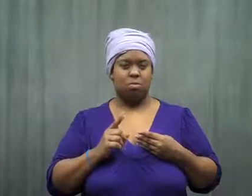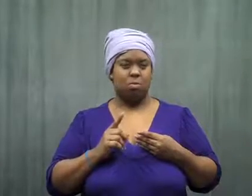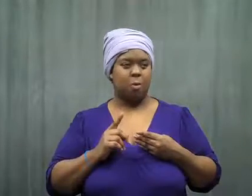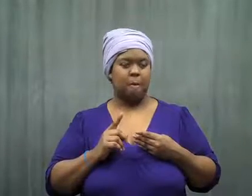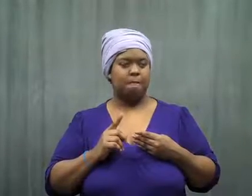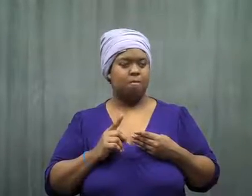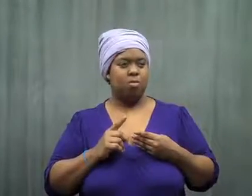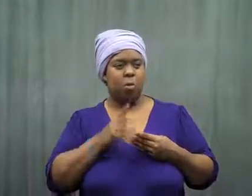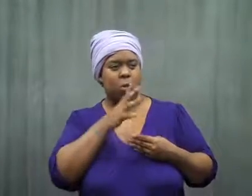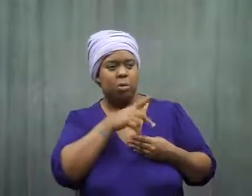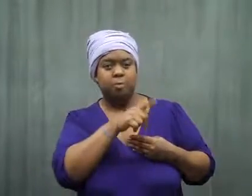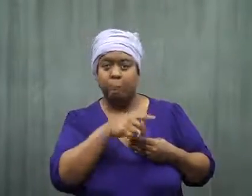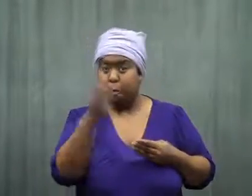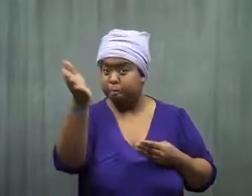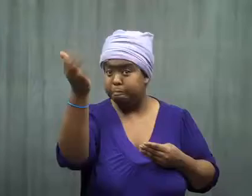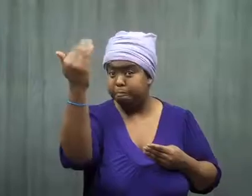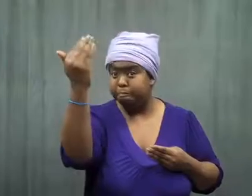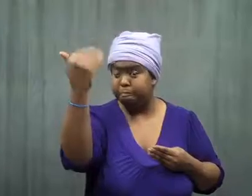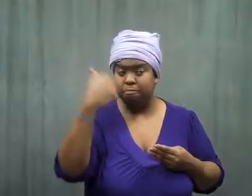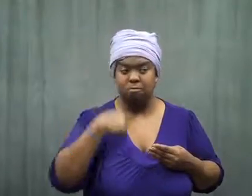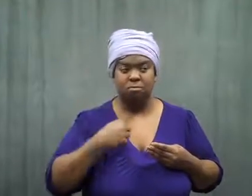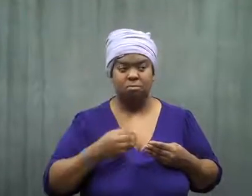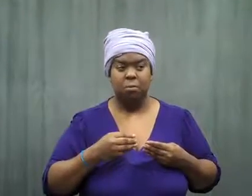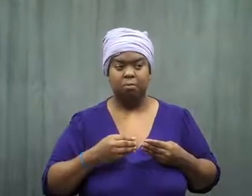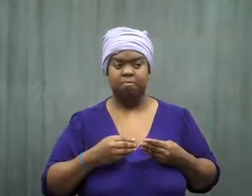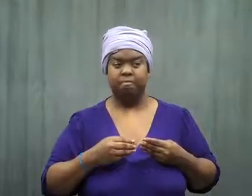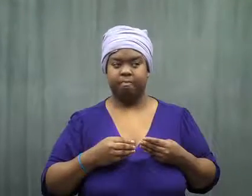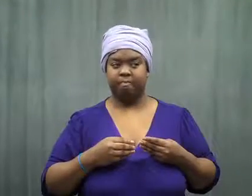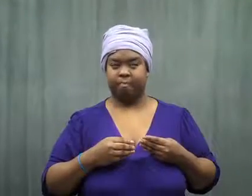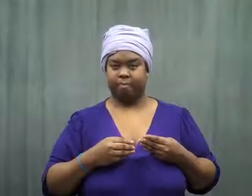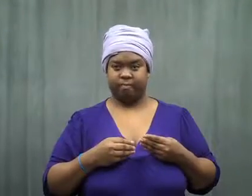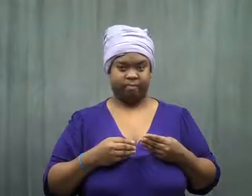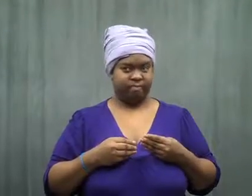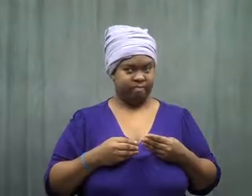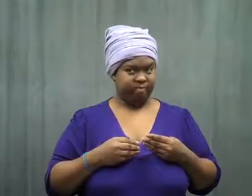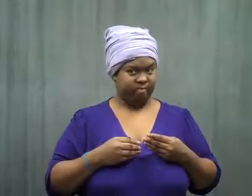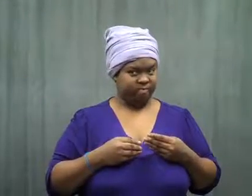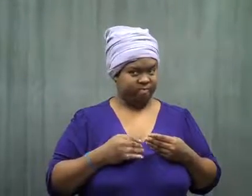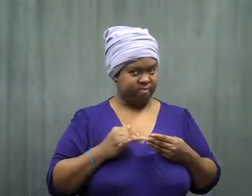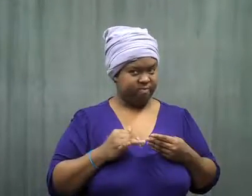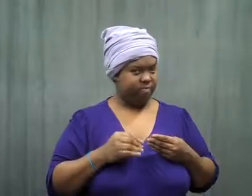The woman to the side waved me over. Me?